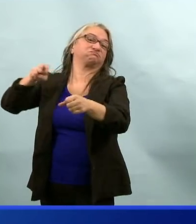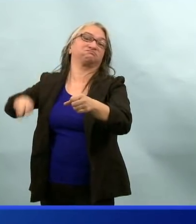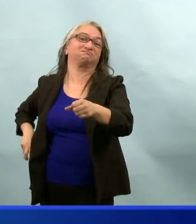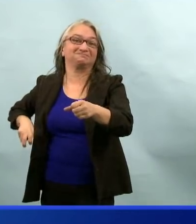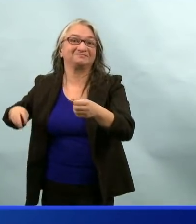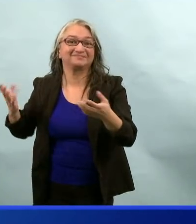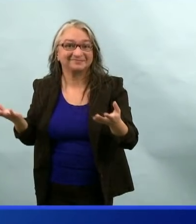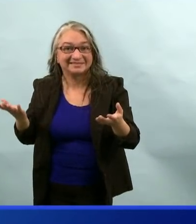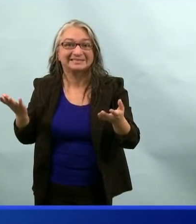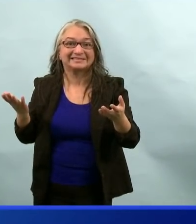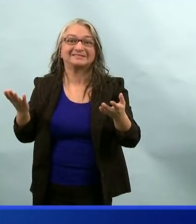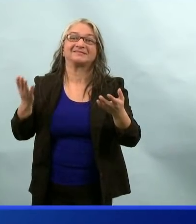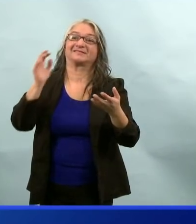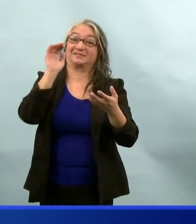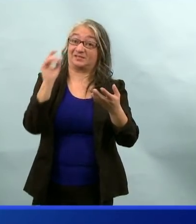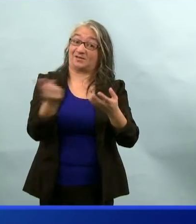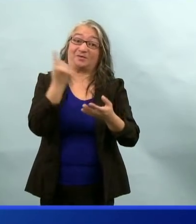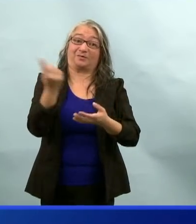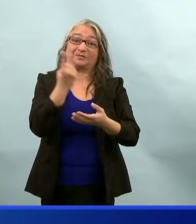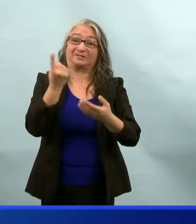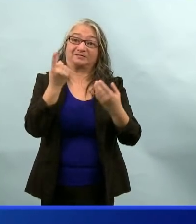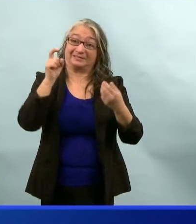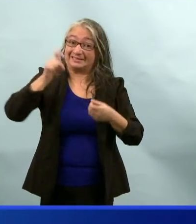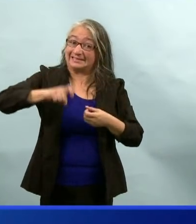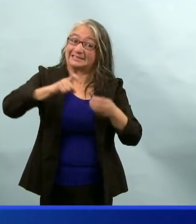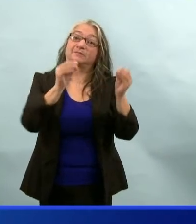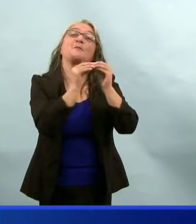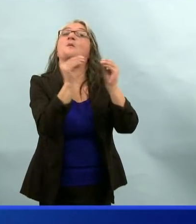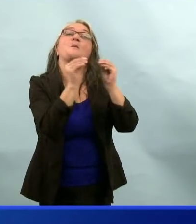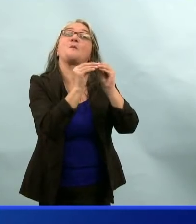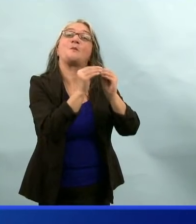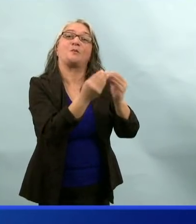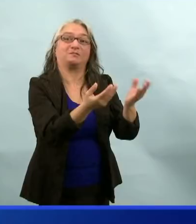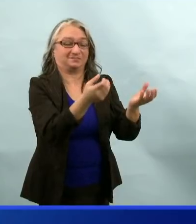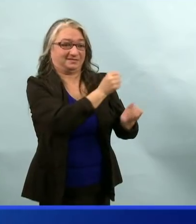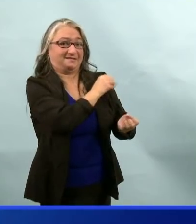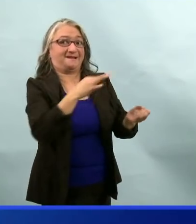i also want to say that i mean it's been incredibly humbling to see how much their